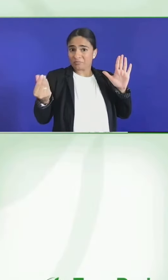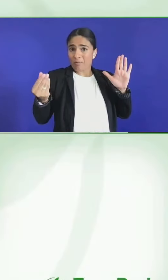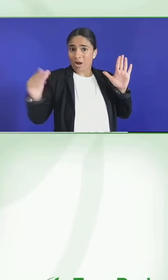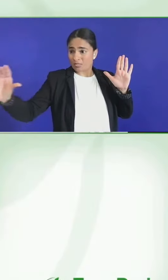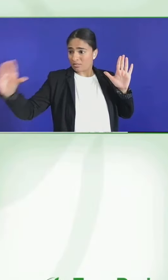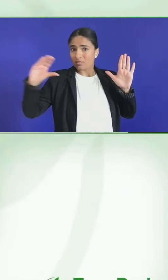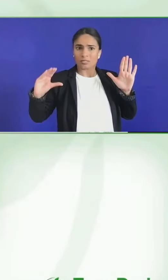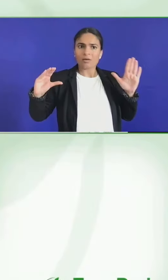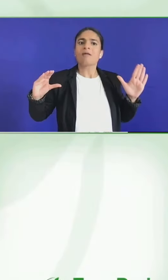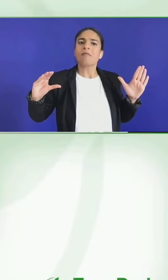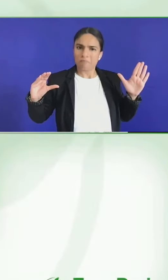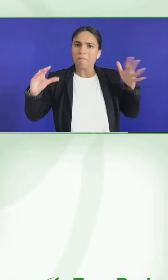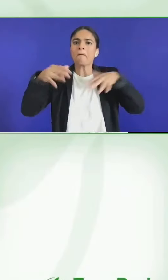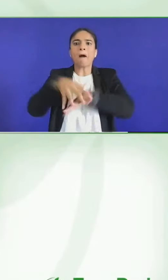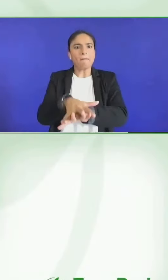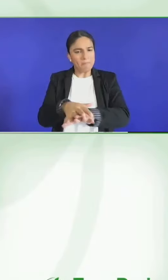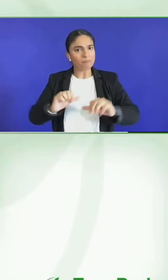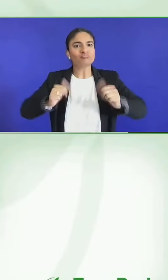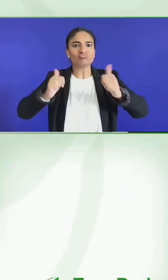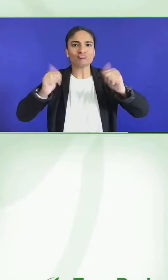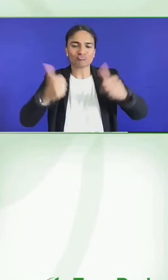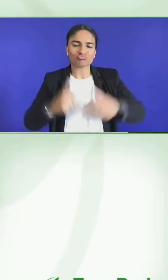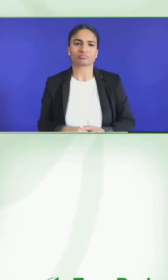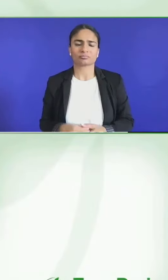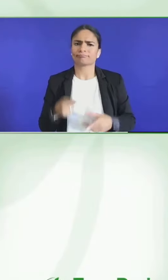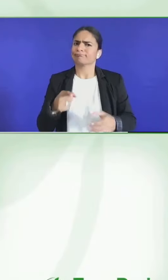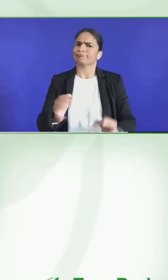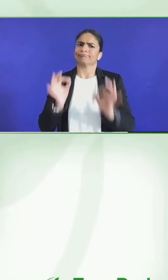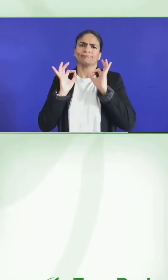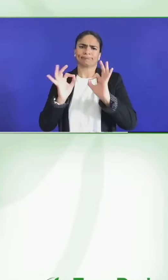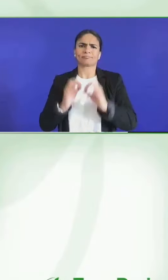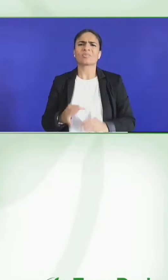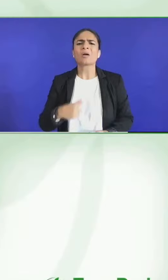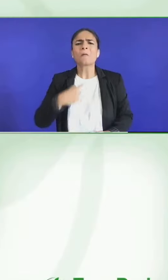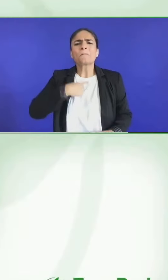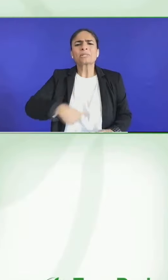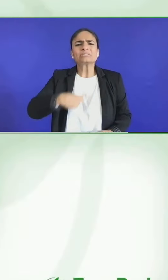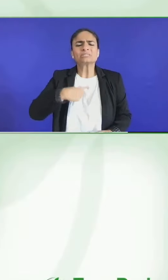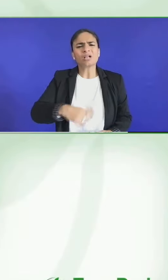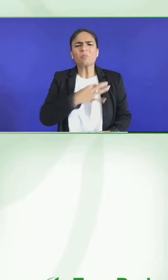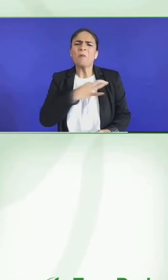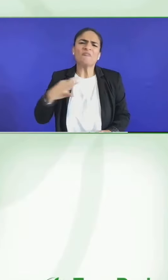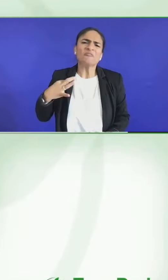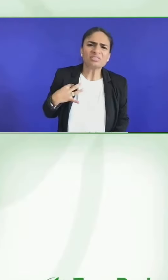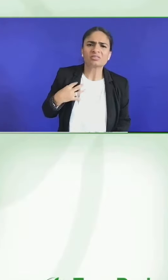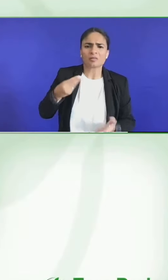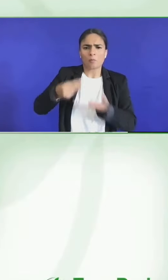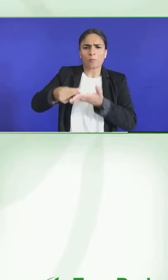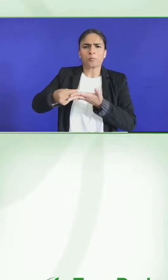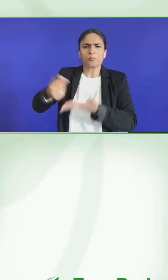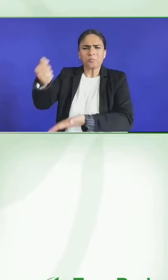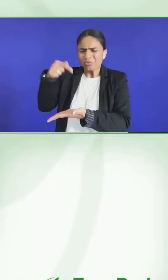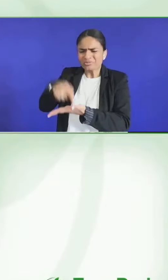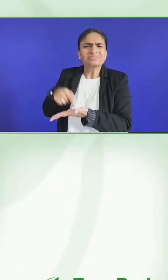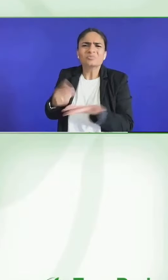It takes quite a long time, it is a long procedure you have to go through it is not so good.